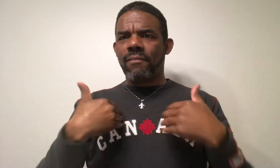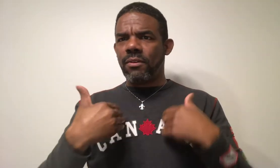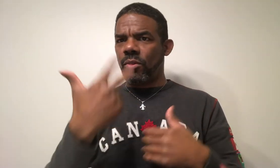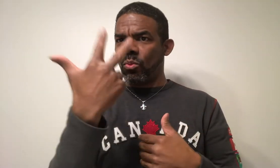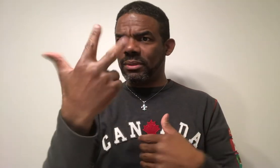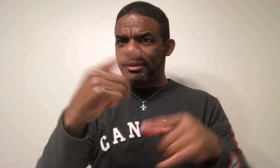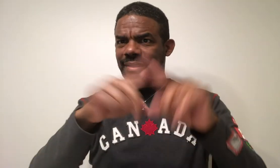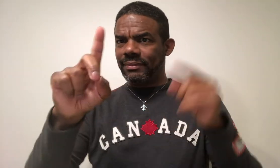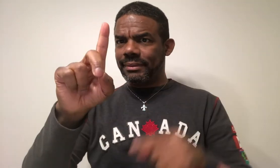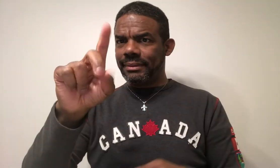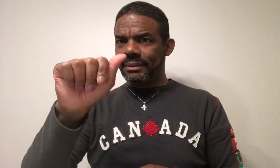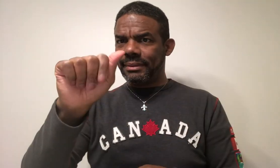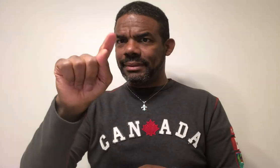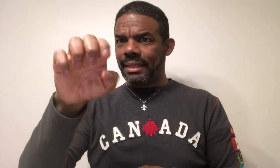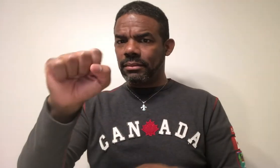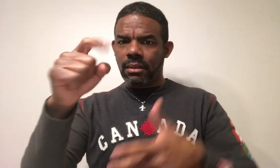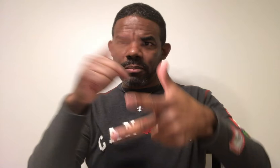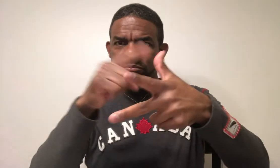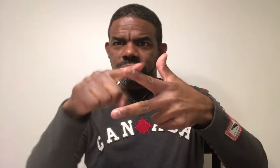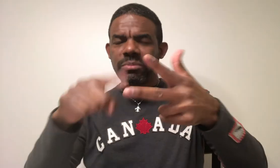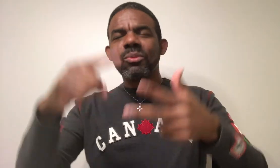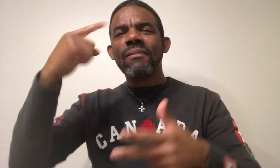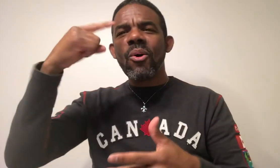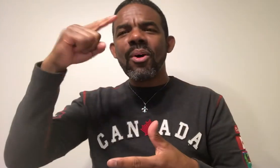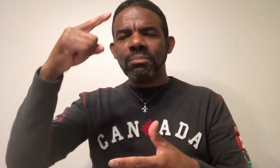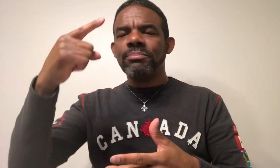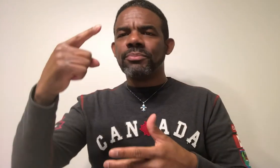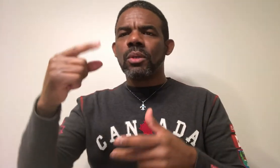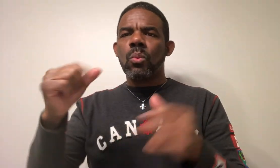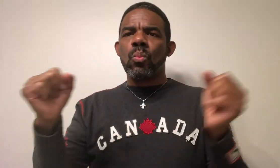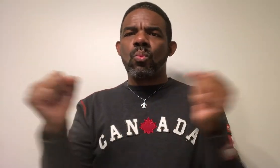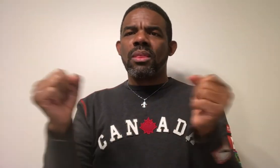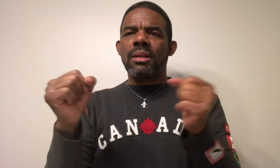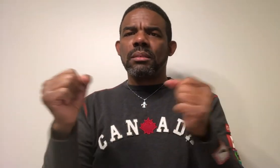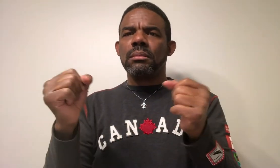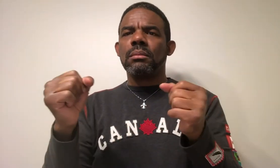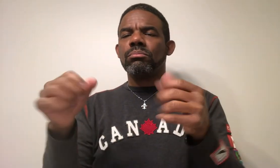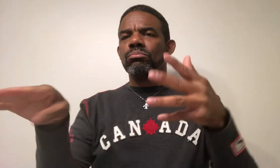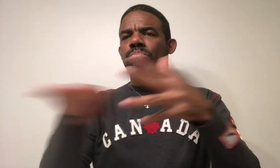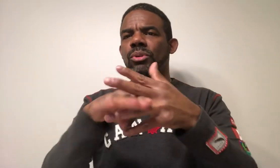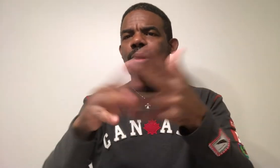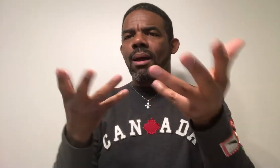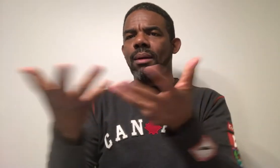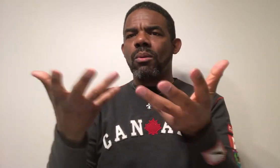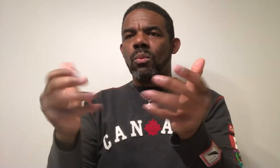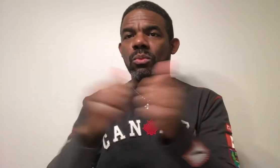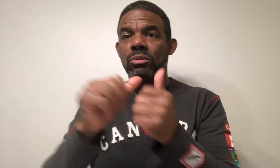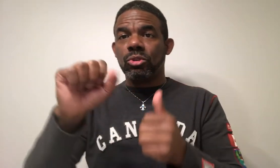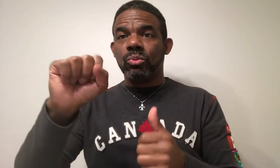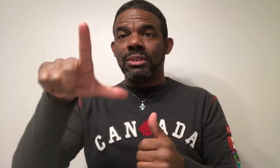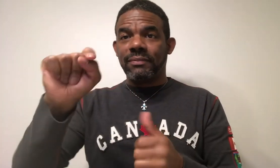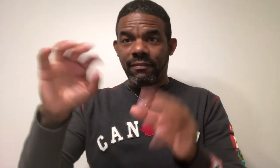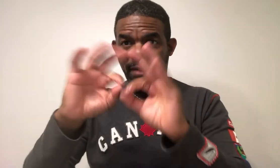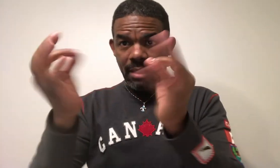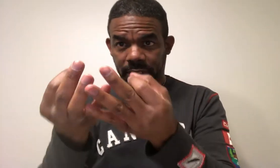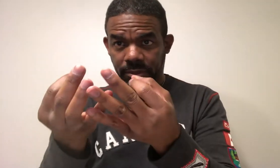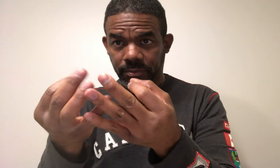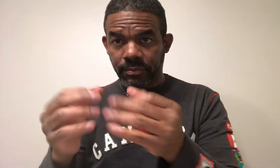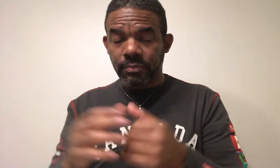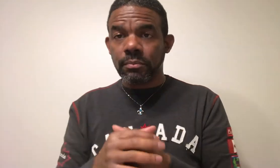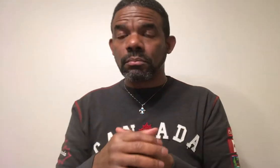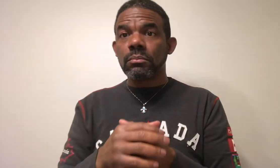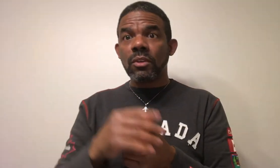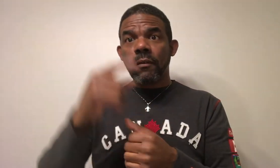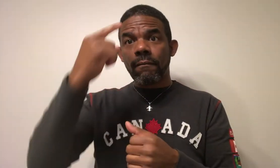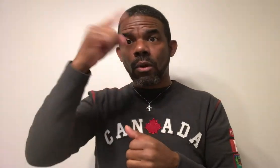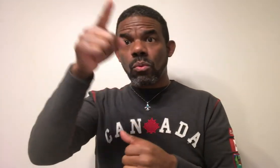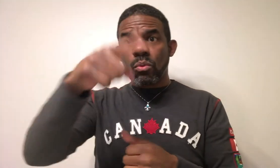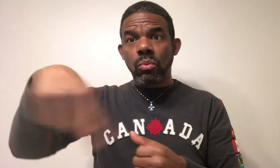Now, we have three different dates for Winter Break Hangout with the SLT family.